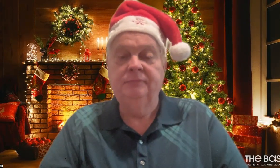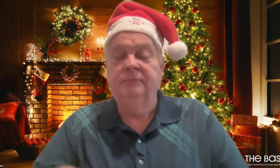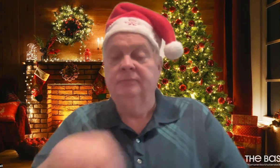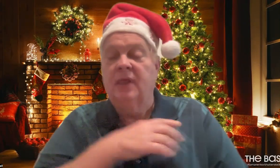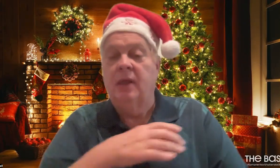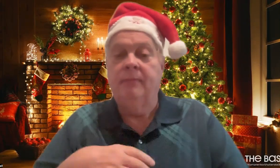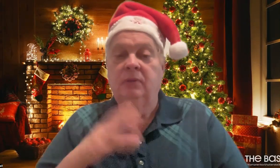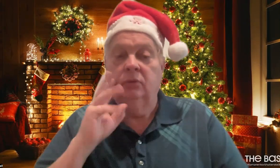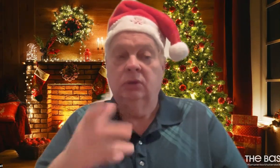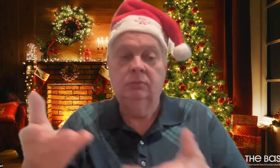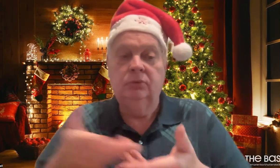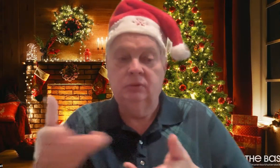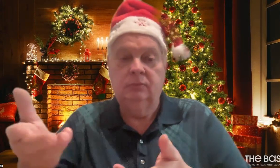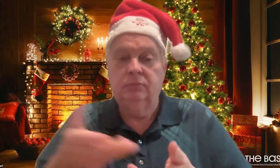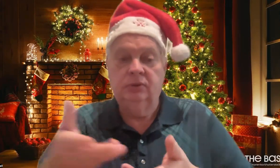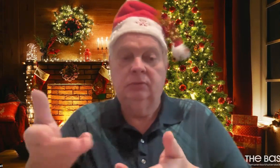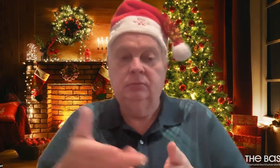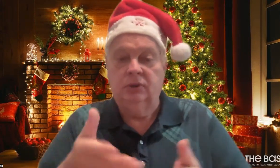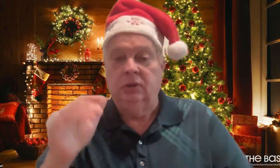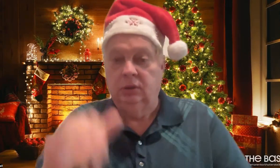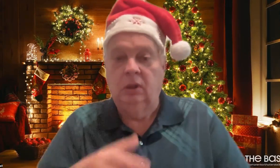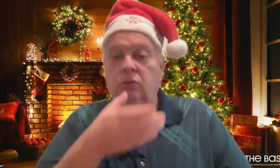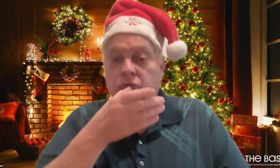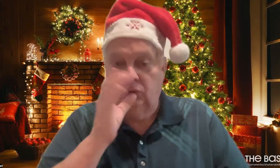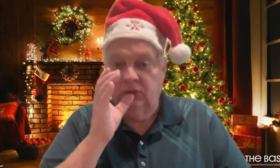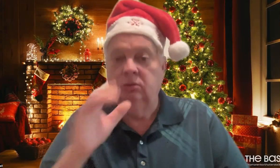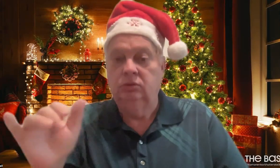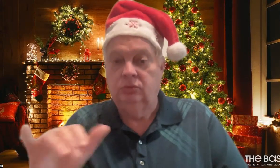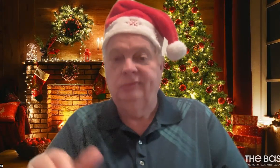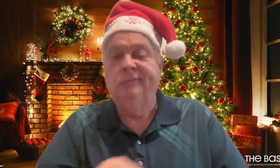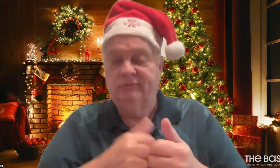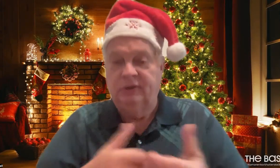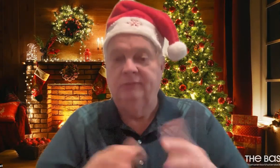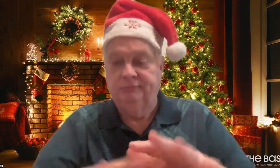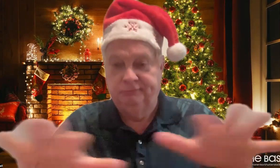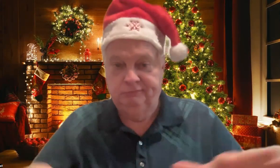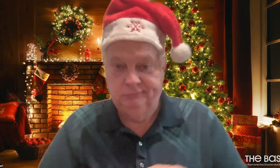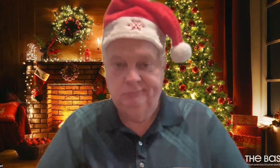Our committee will bring that, and drinks too.